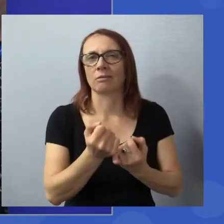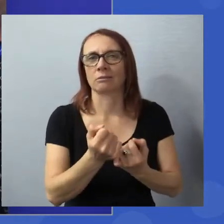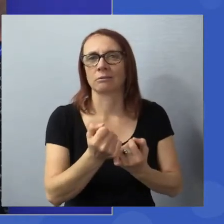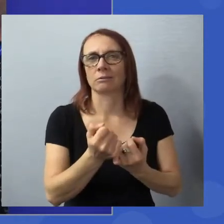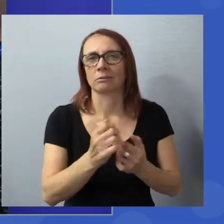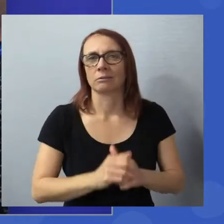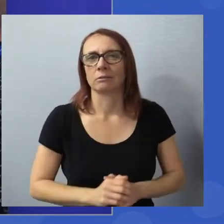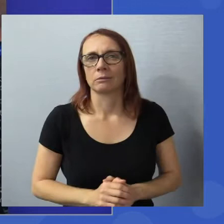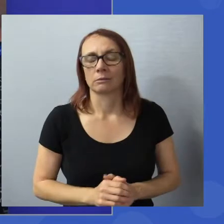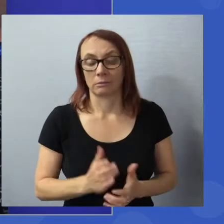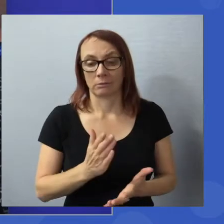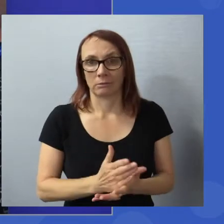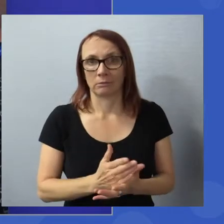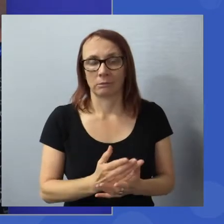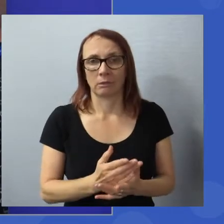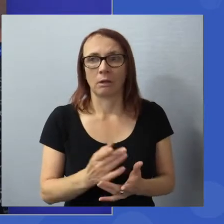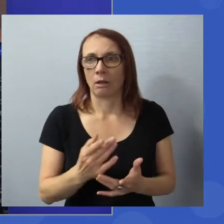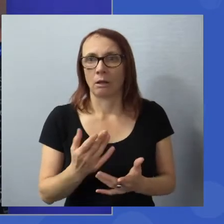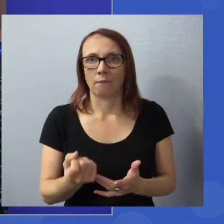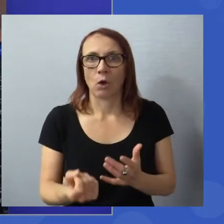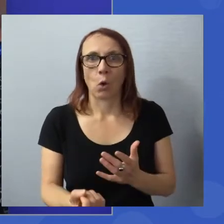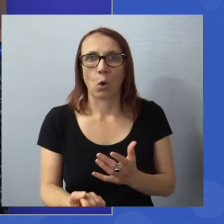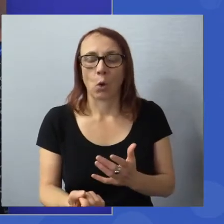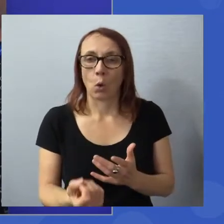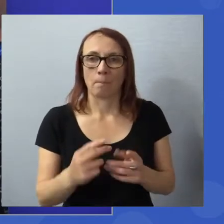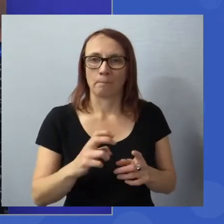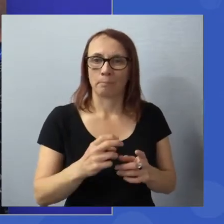opportunity costs for taking public transport rather than just driving